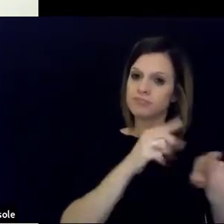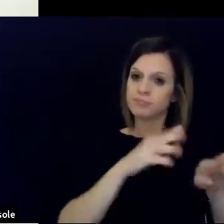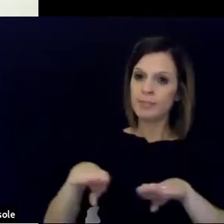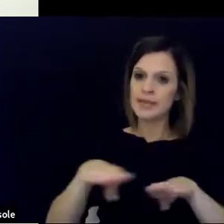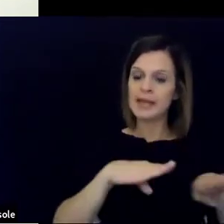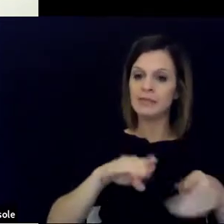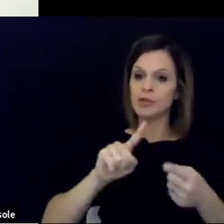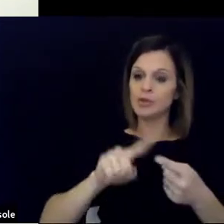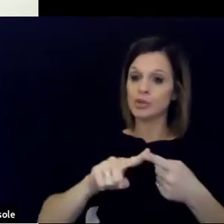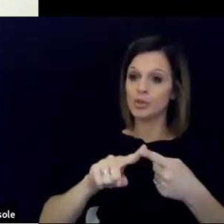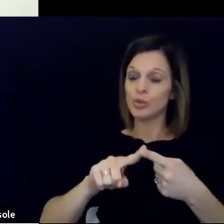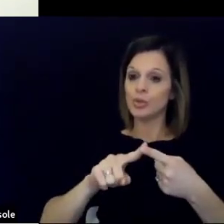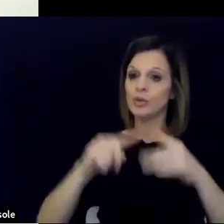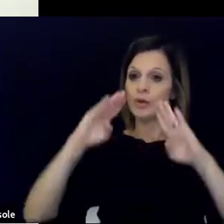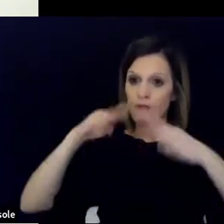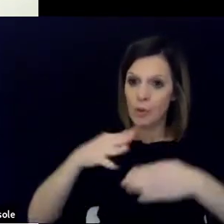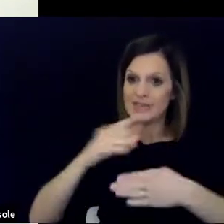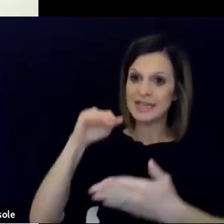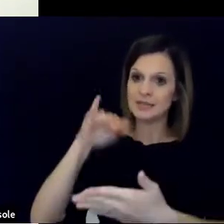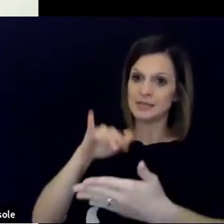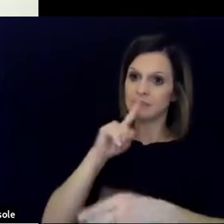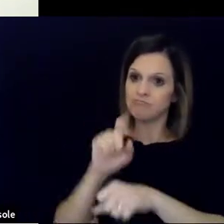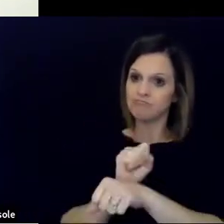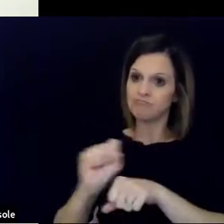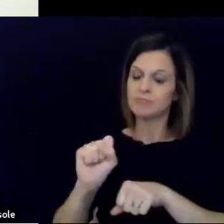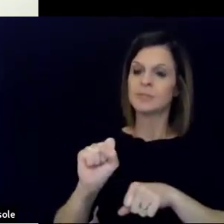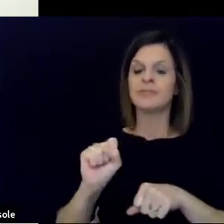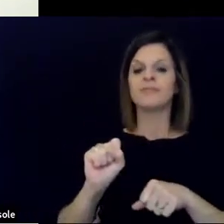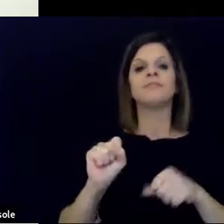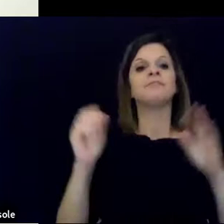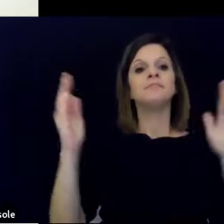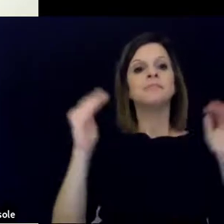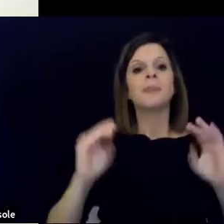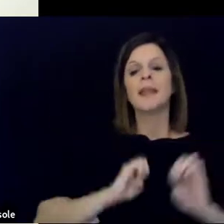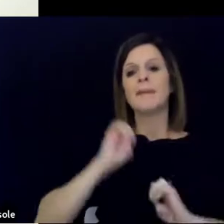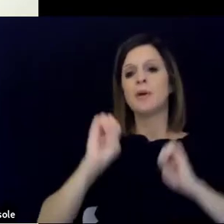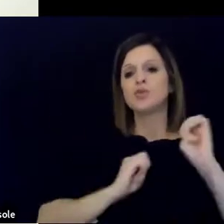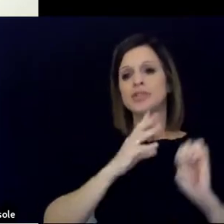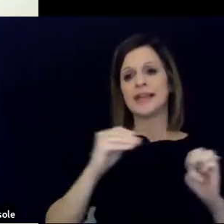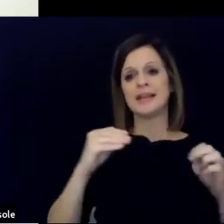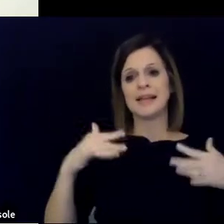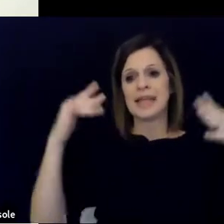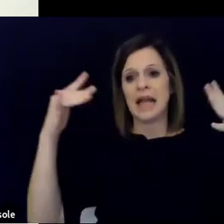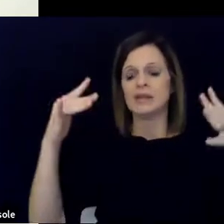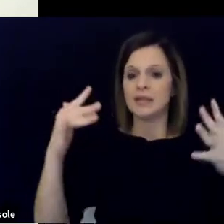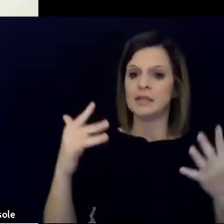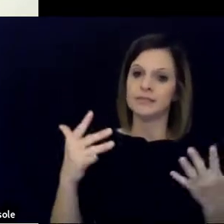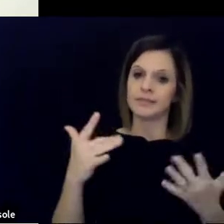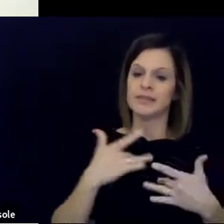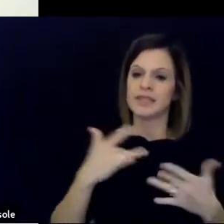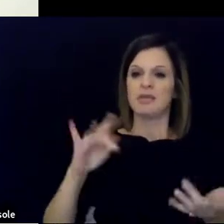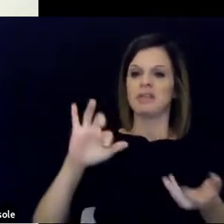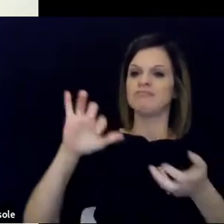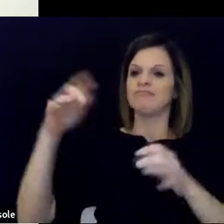Emotions, anxiety of course, is one that gets in the way of studying a lots of time, 'cause people can have too much anxiety.